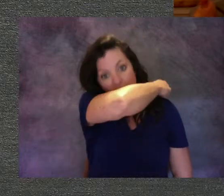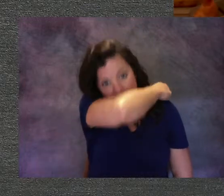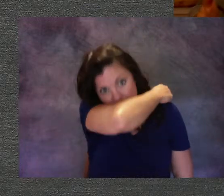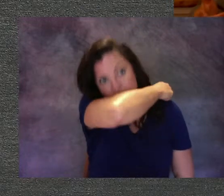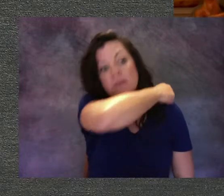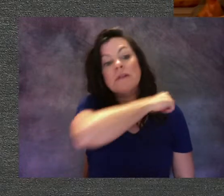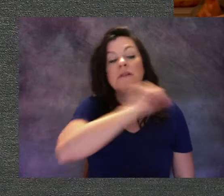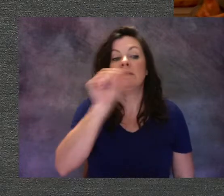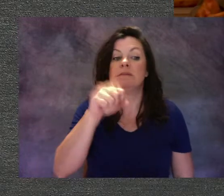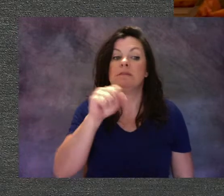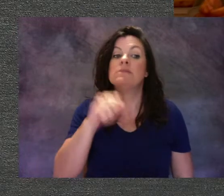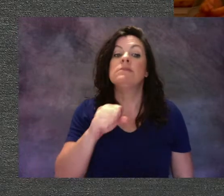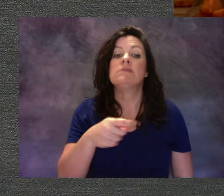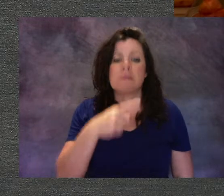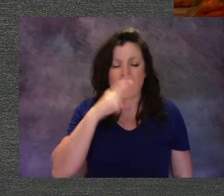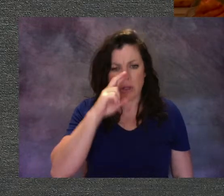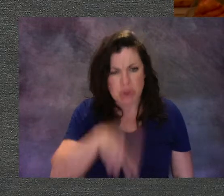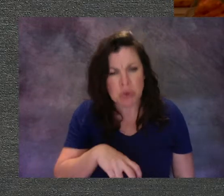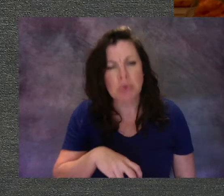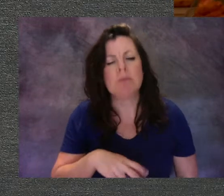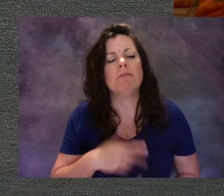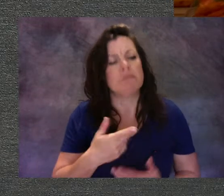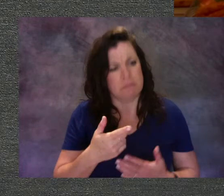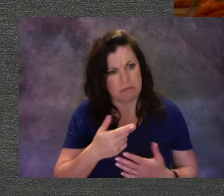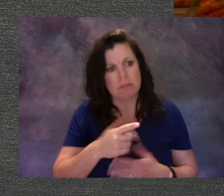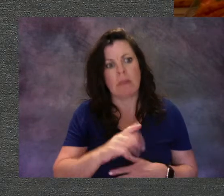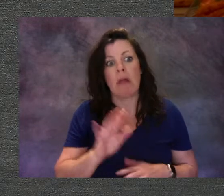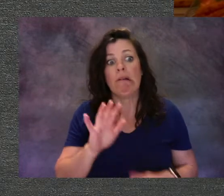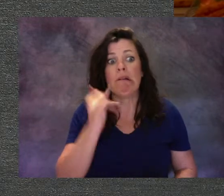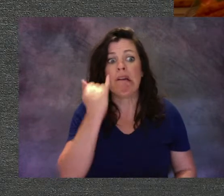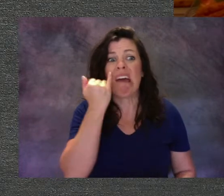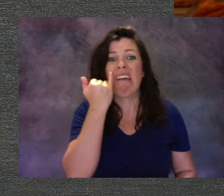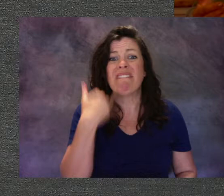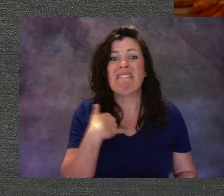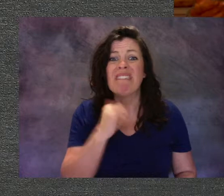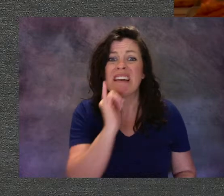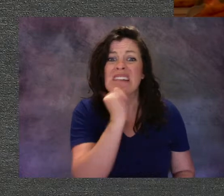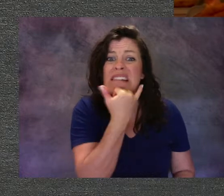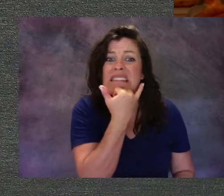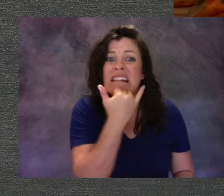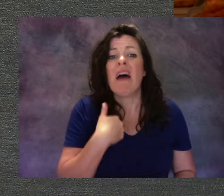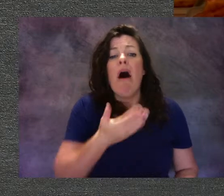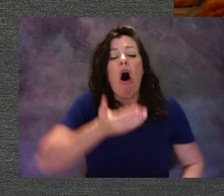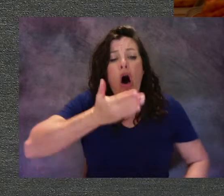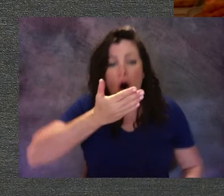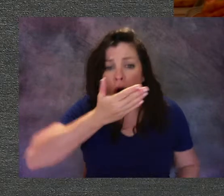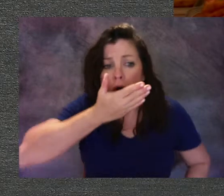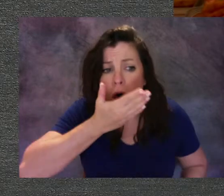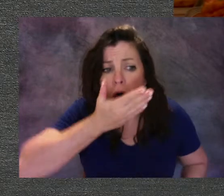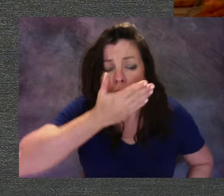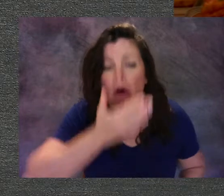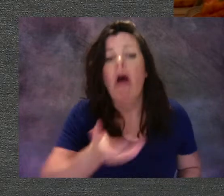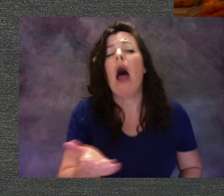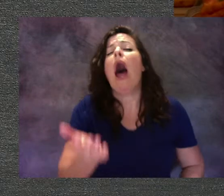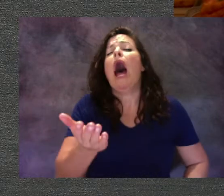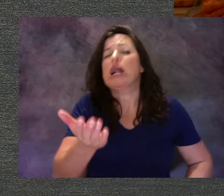when you sneeze or cough. Now, if you do cough in your hand, or you don't have a Kleenex to cough into,